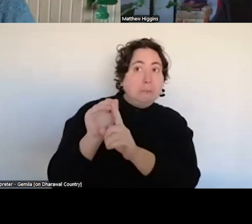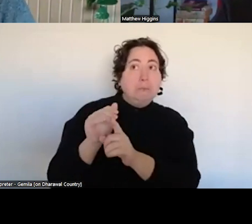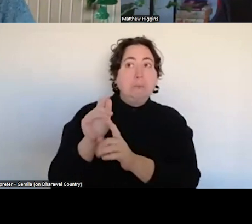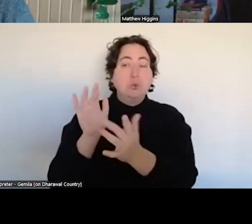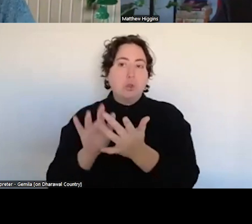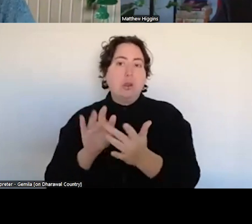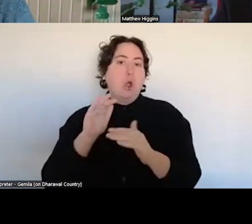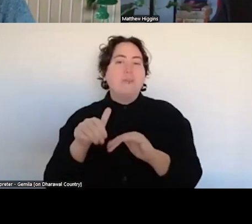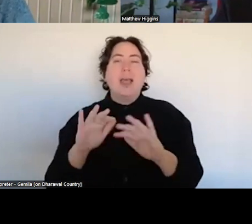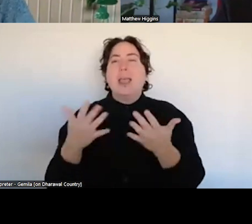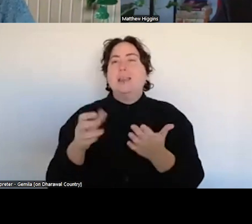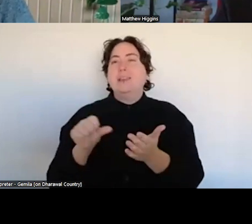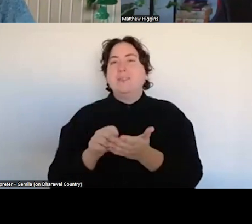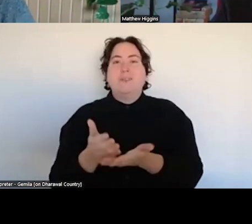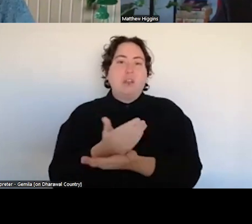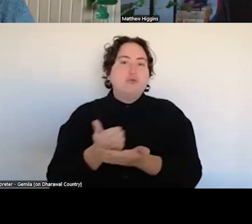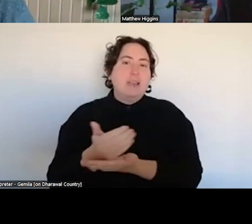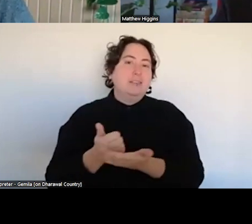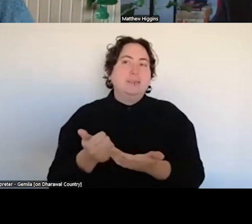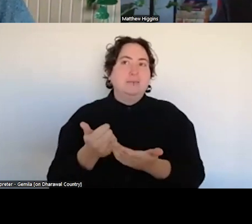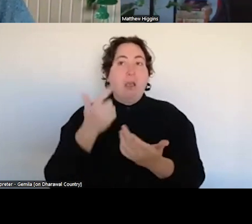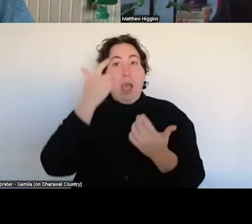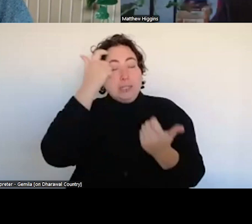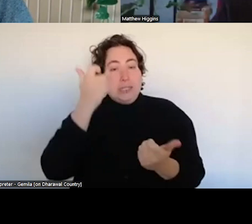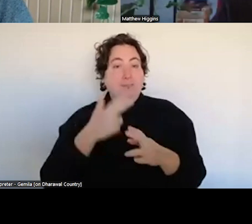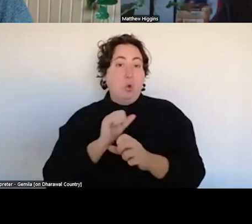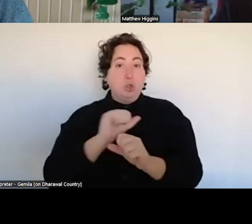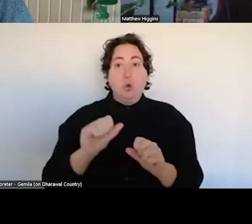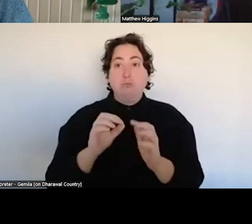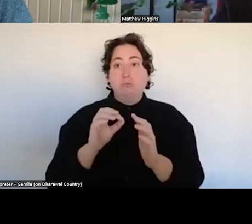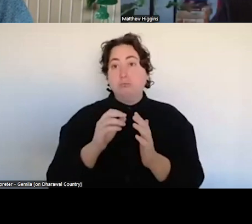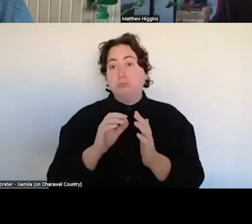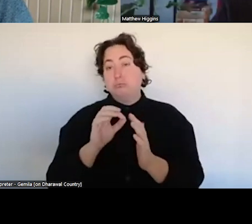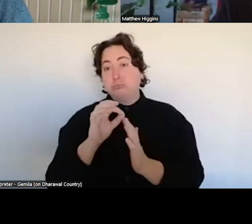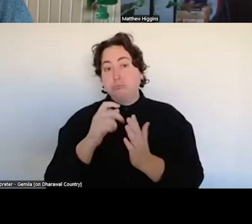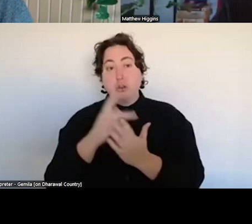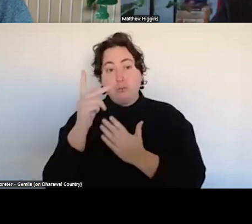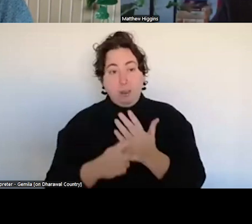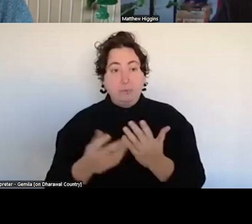to do with your fundraising programs. If you would like to talk about your Plus1